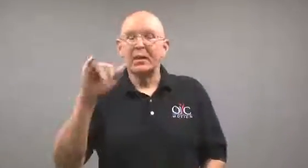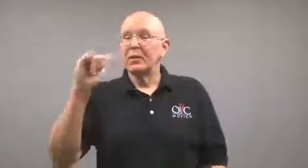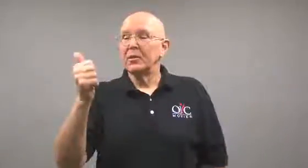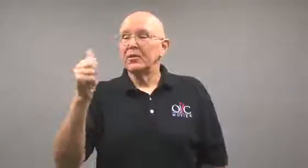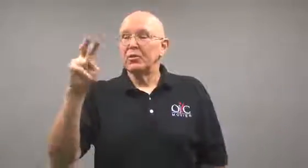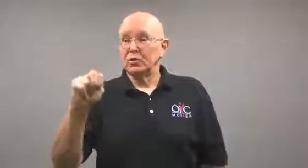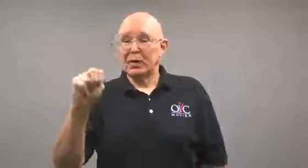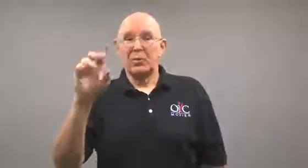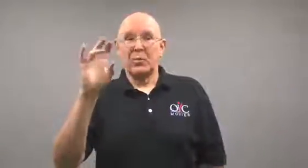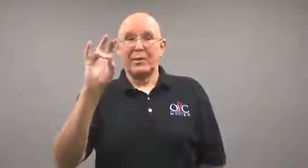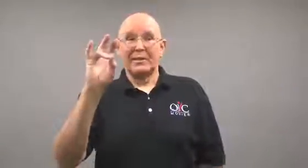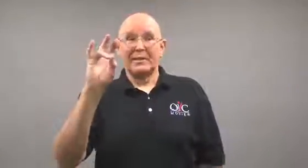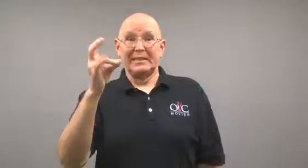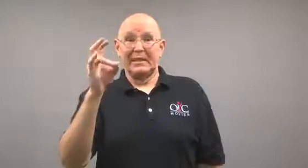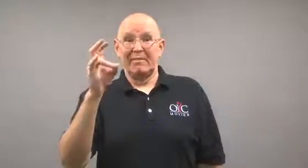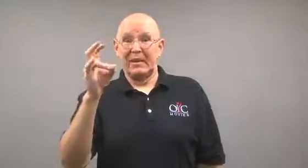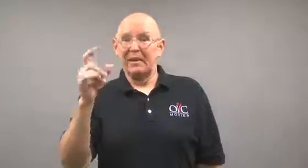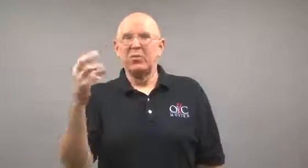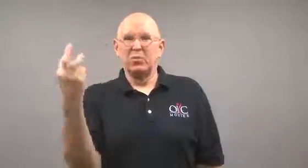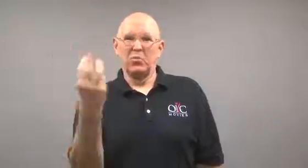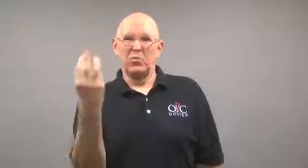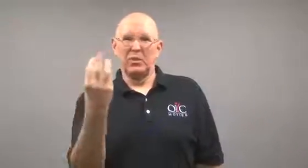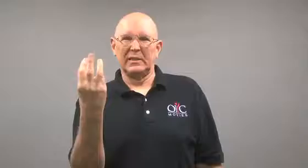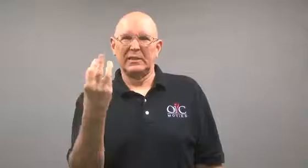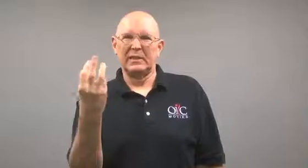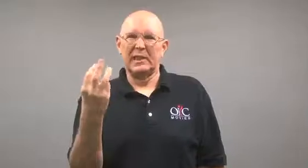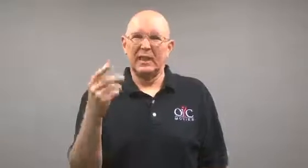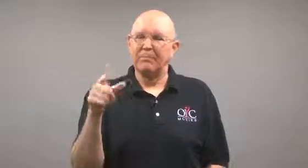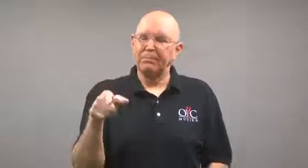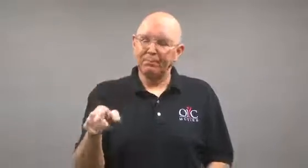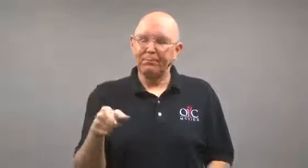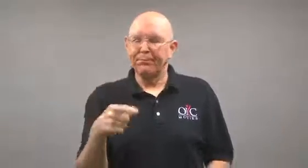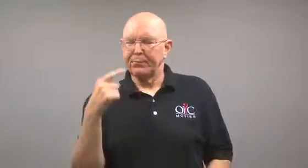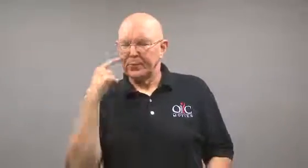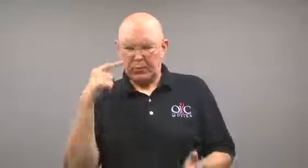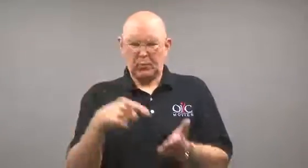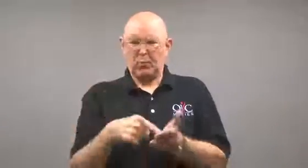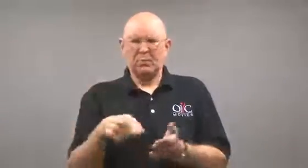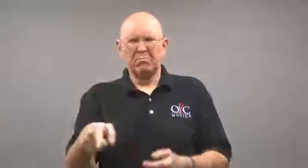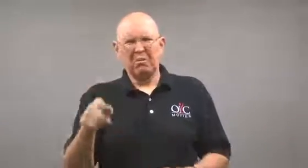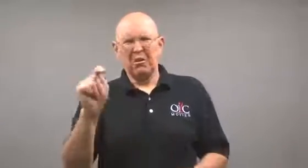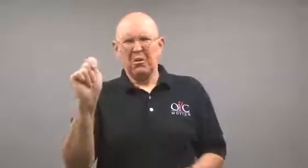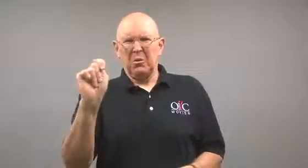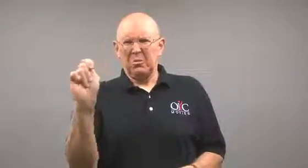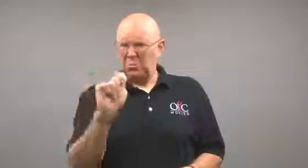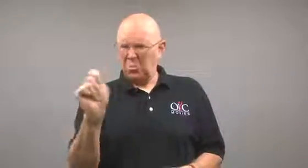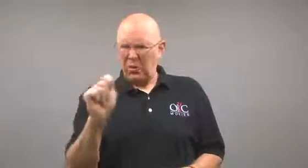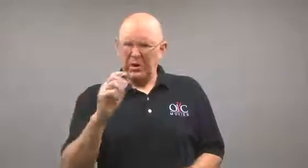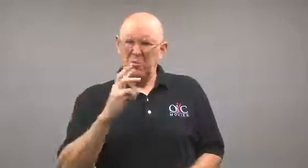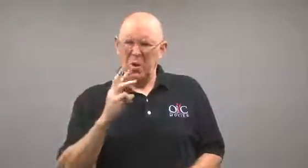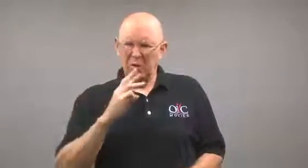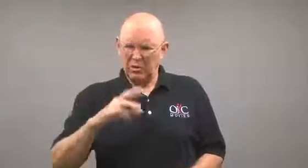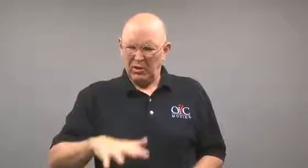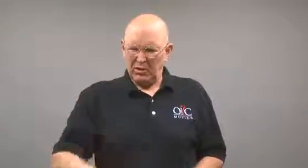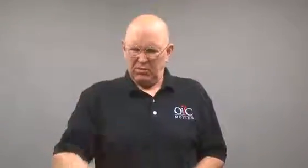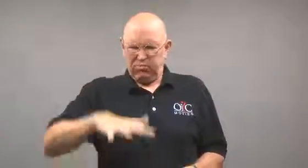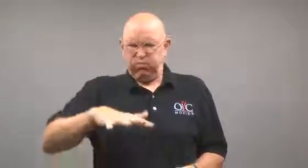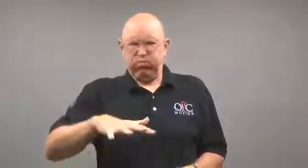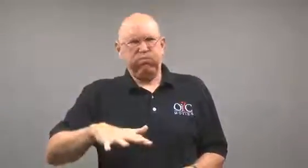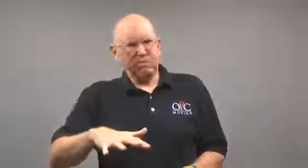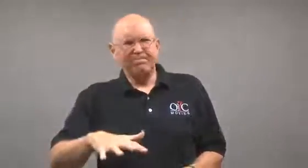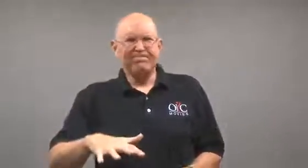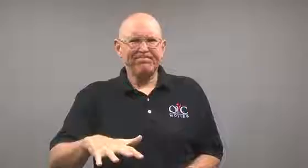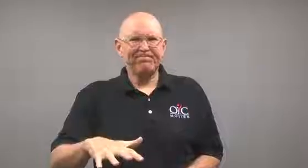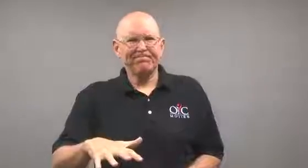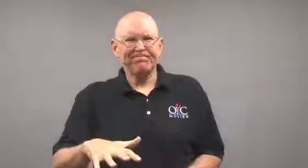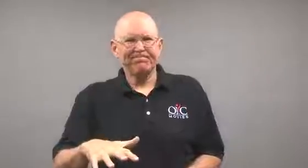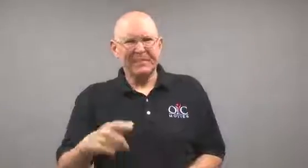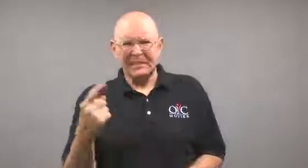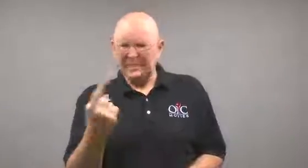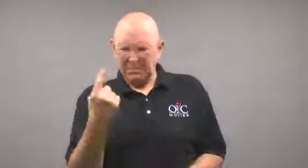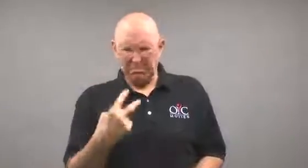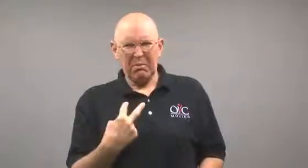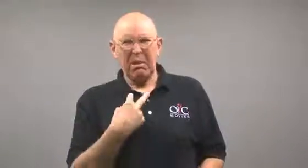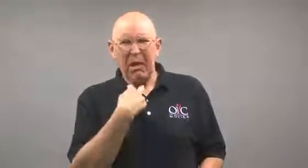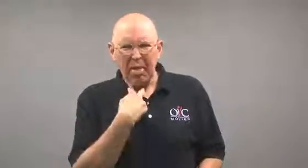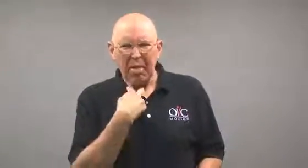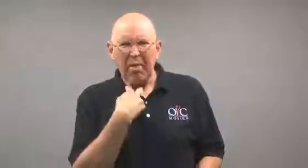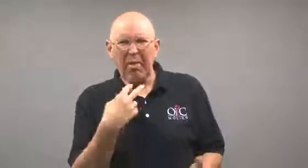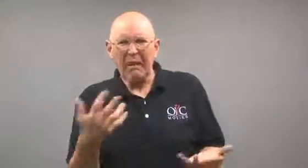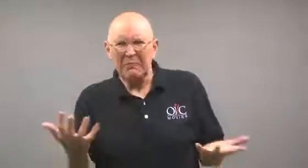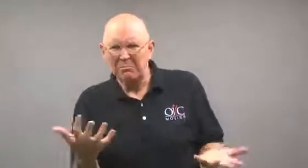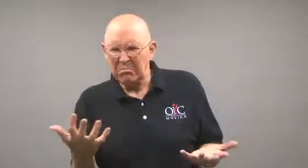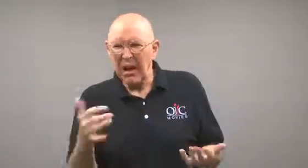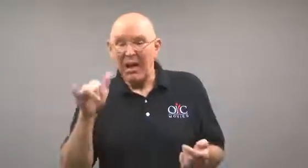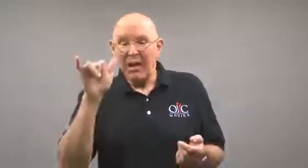On Wednesday, January 7, she noticed the water level in a toilet was high.